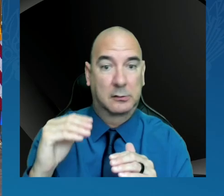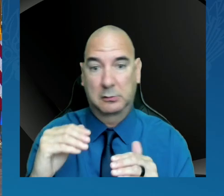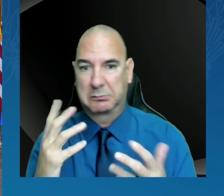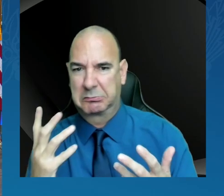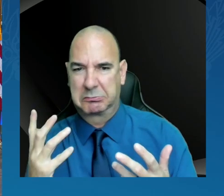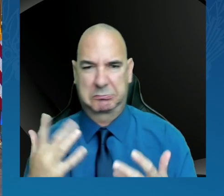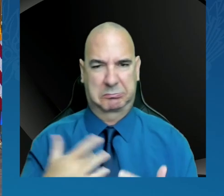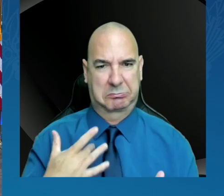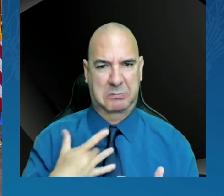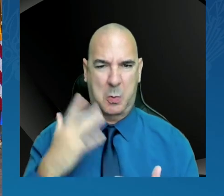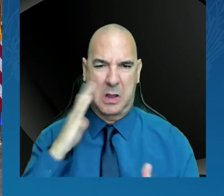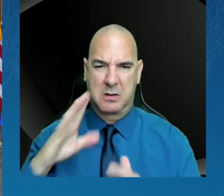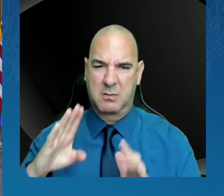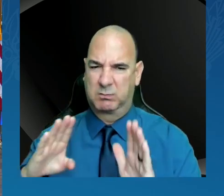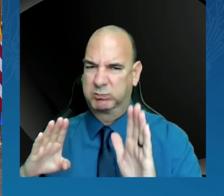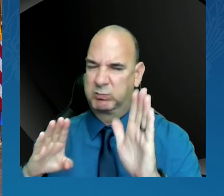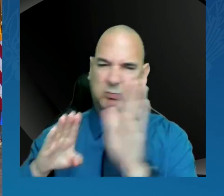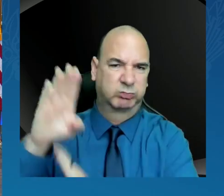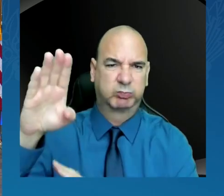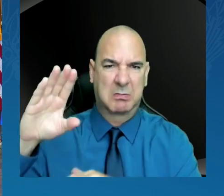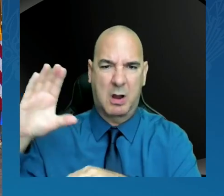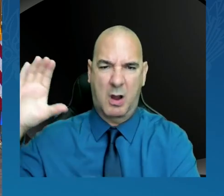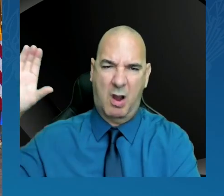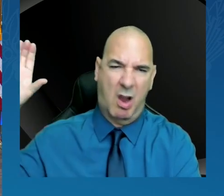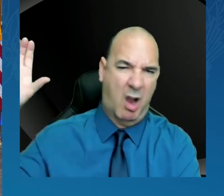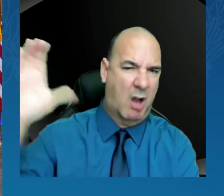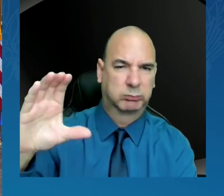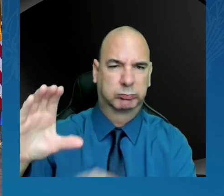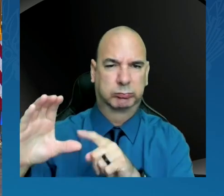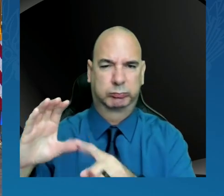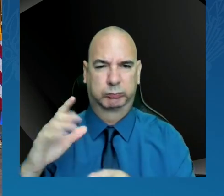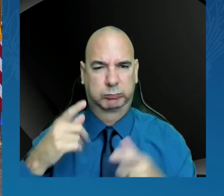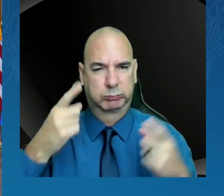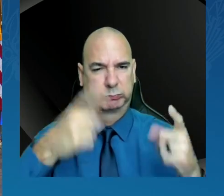in literally over a thousand jurisdictions who have answered the president